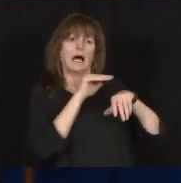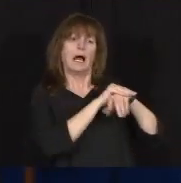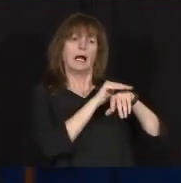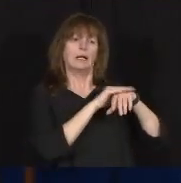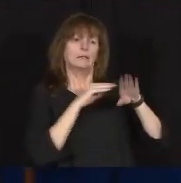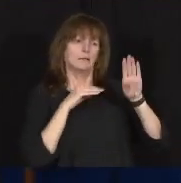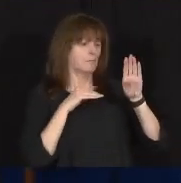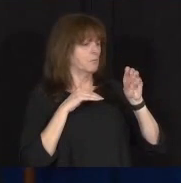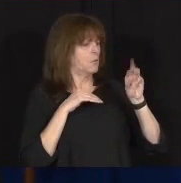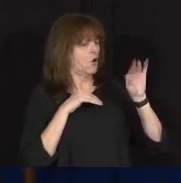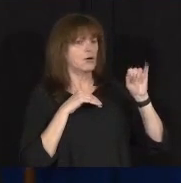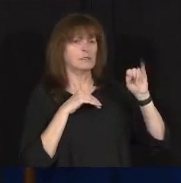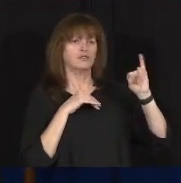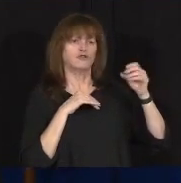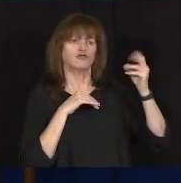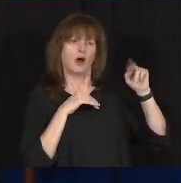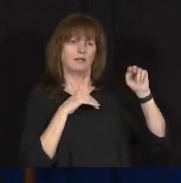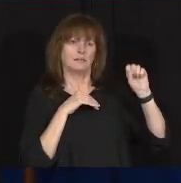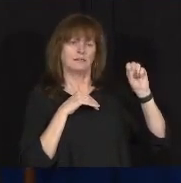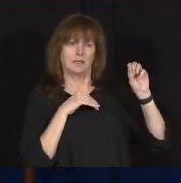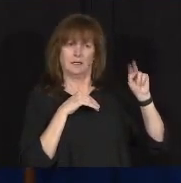remier should fall ill?